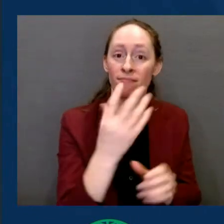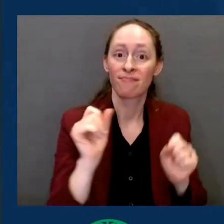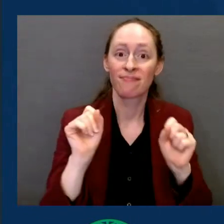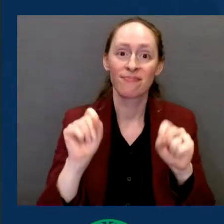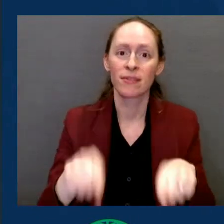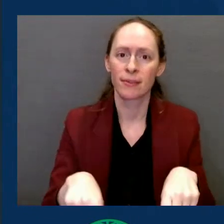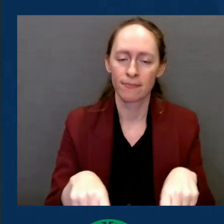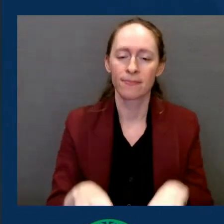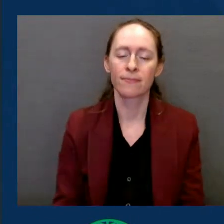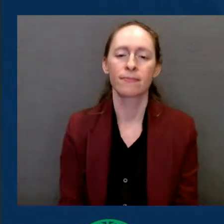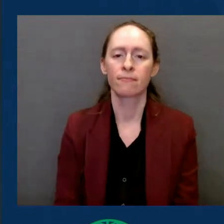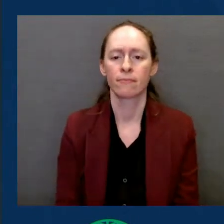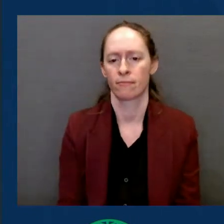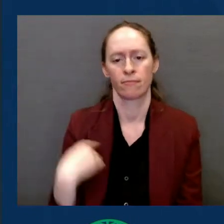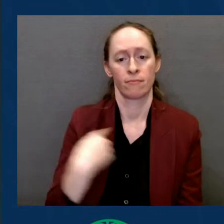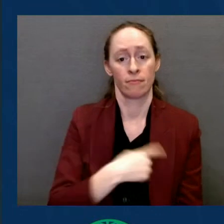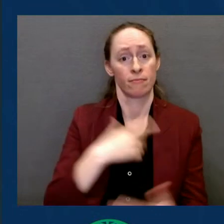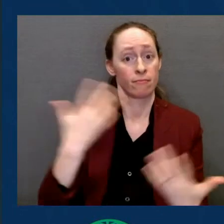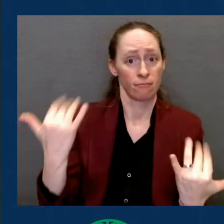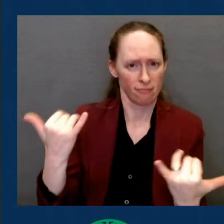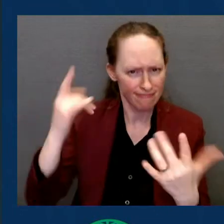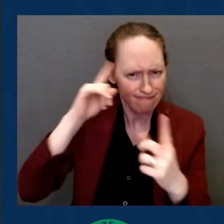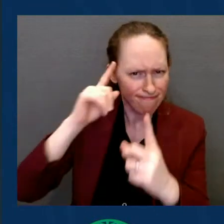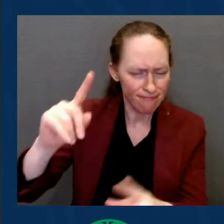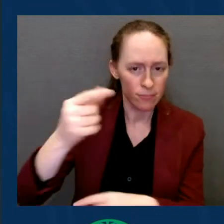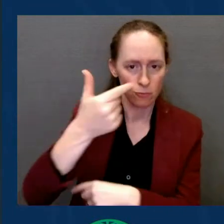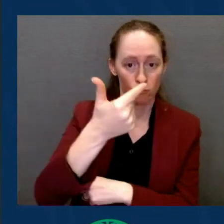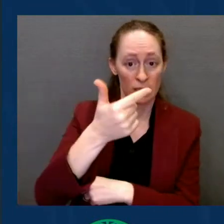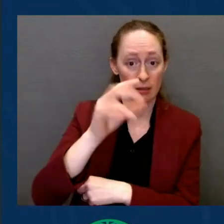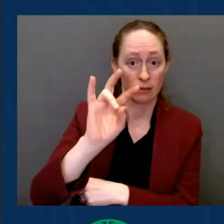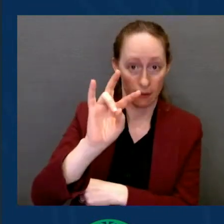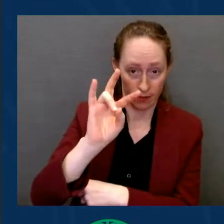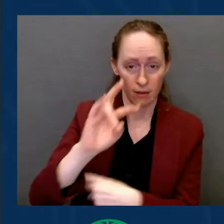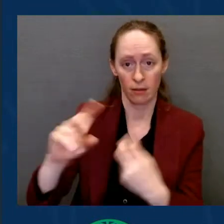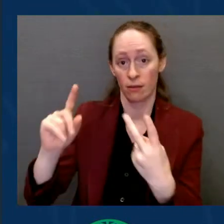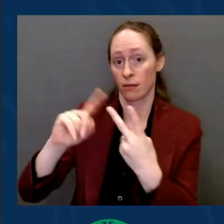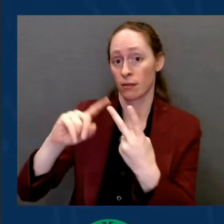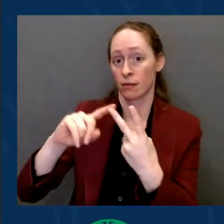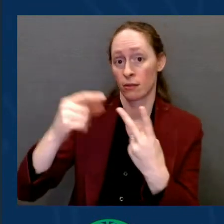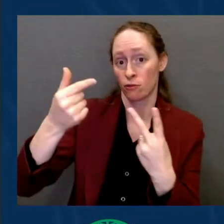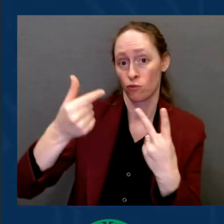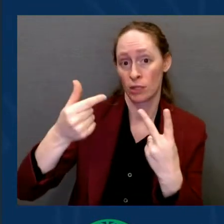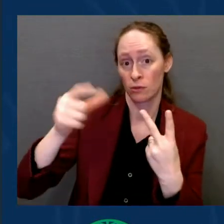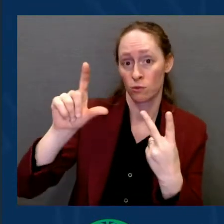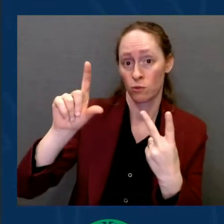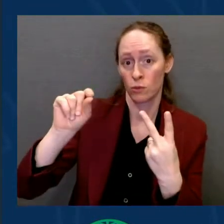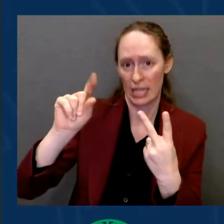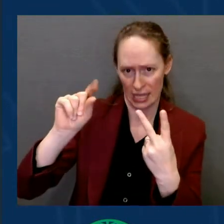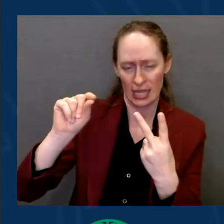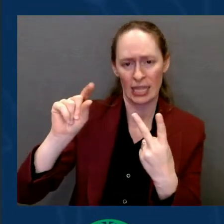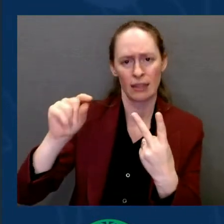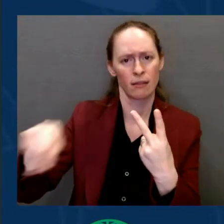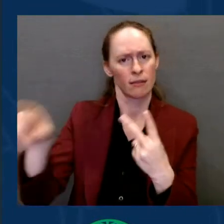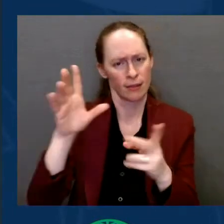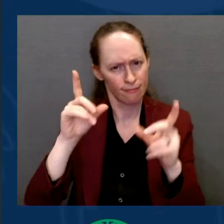and the G20 remain focused on food security. As I announced earlier today,